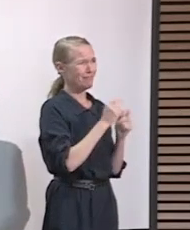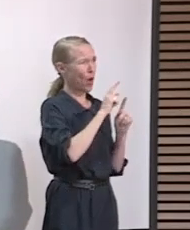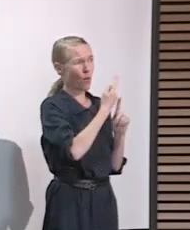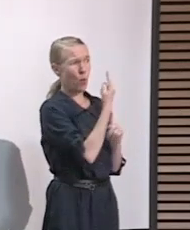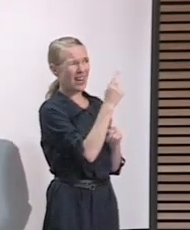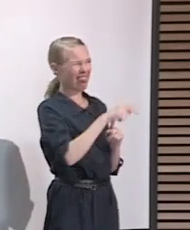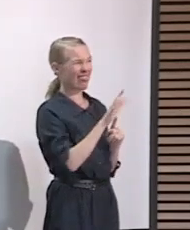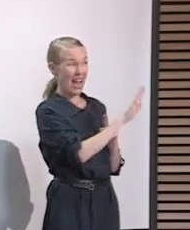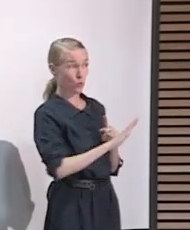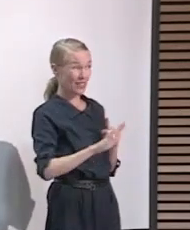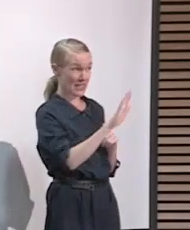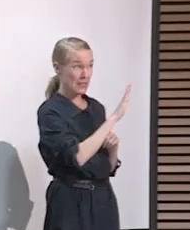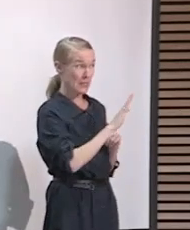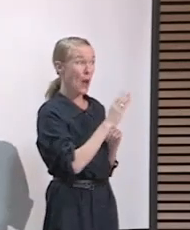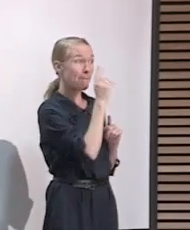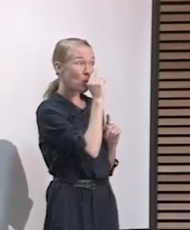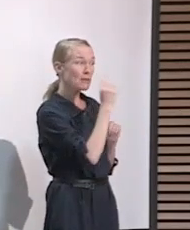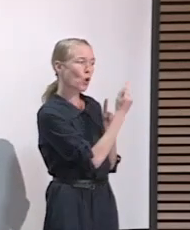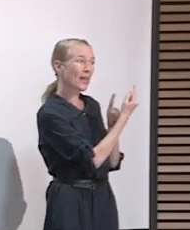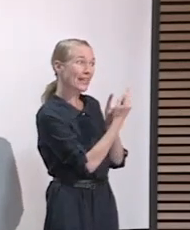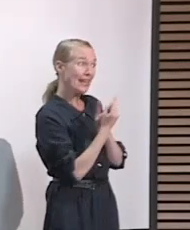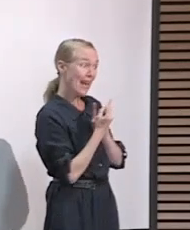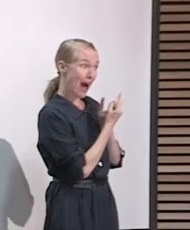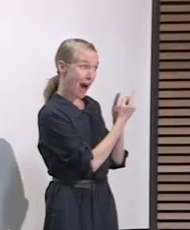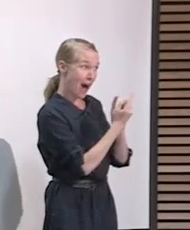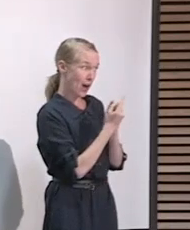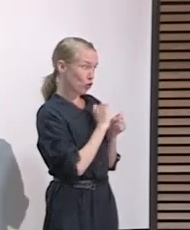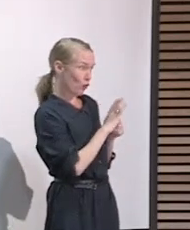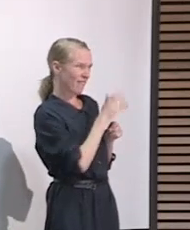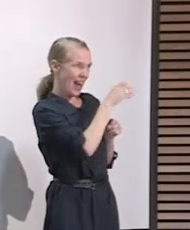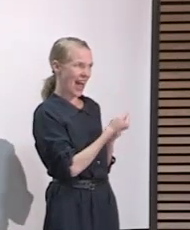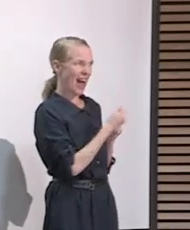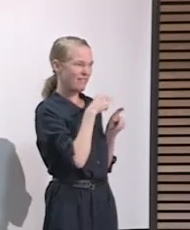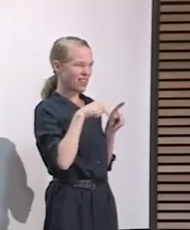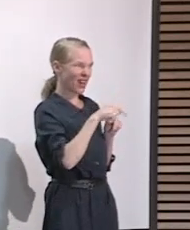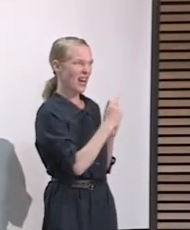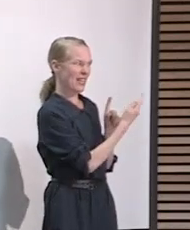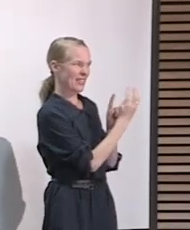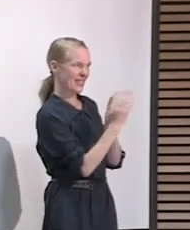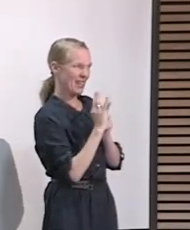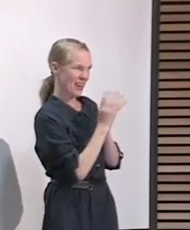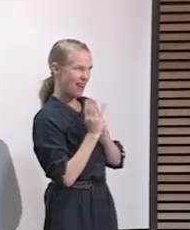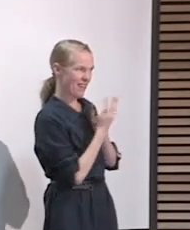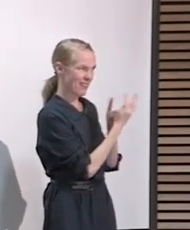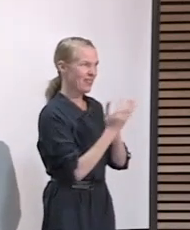contacts that have now been identified. I think I indicated previously. And I don't have the details of the